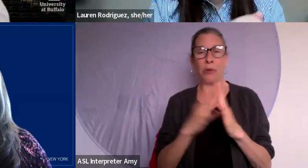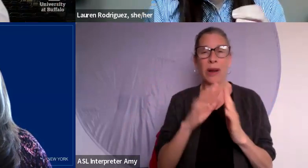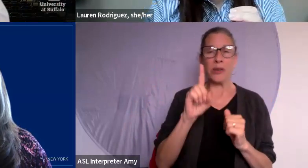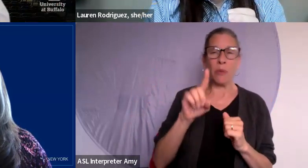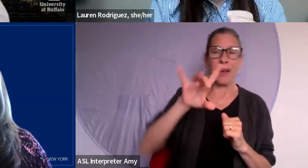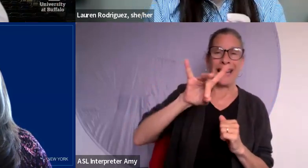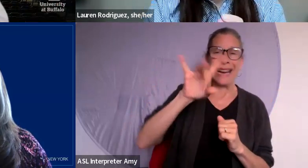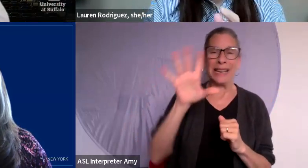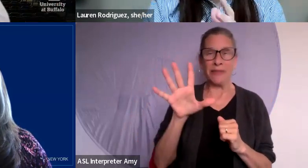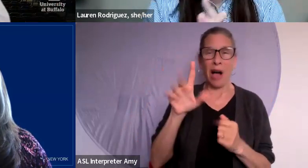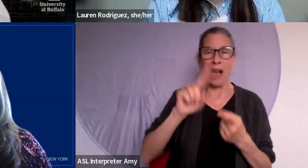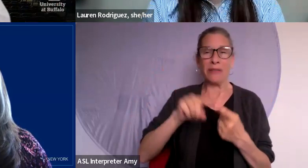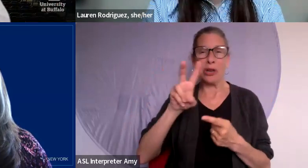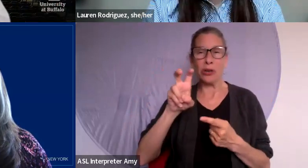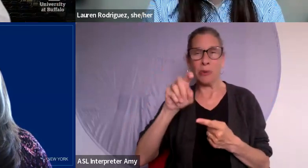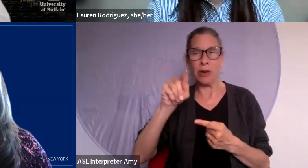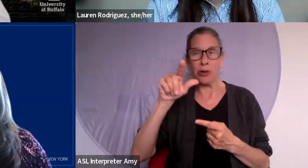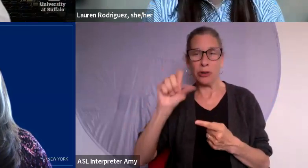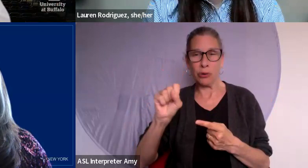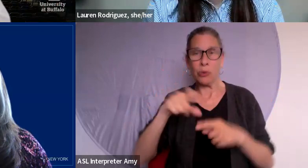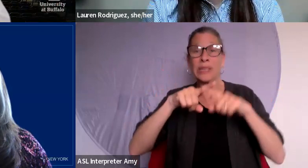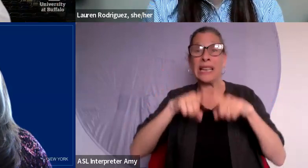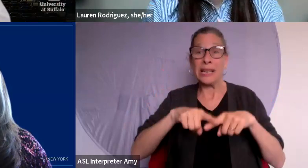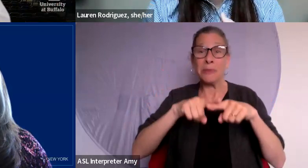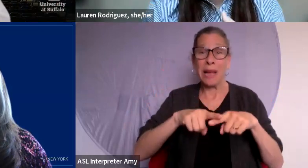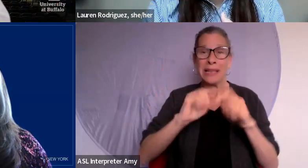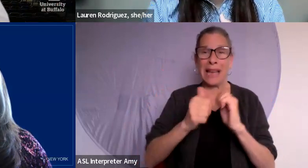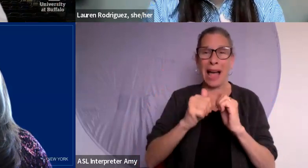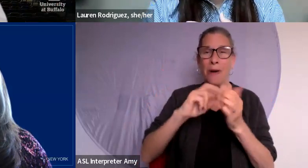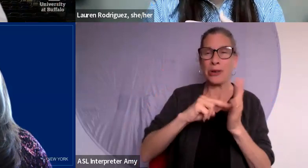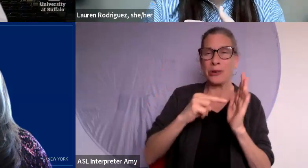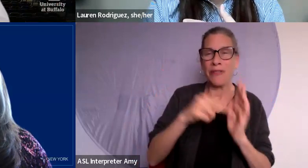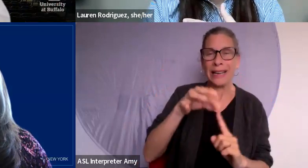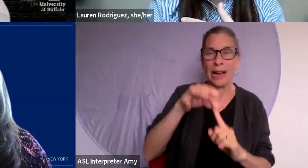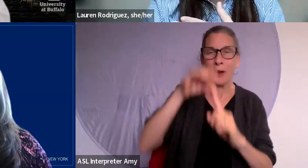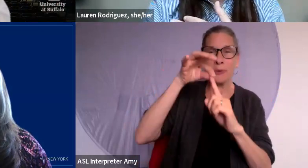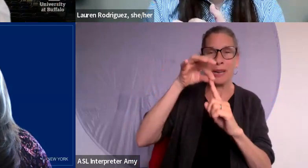200 tools, a lot depends on how you're defining a unique tool.